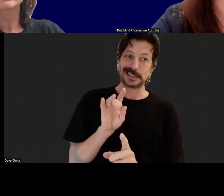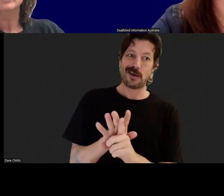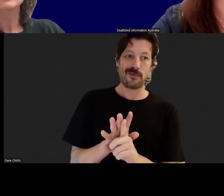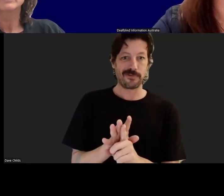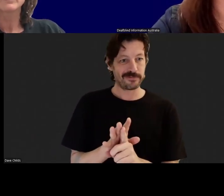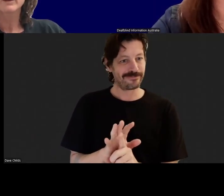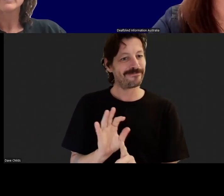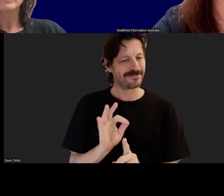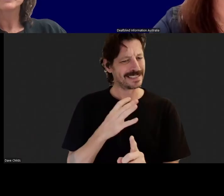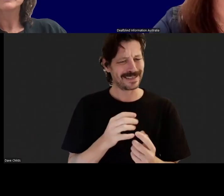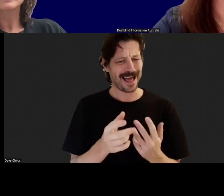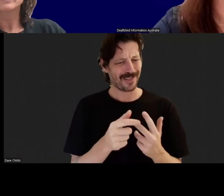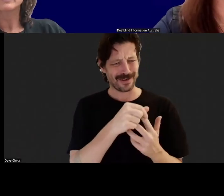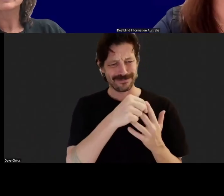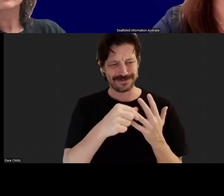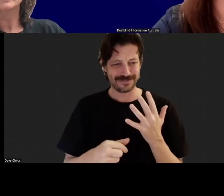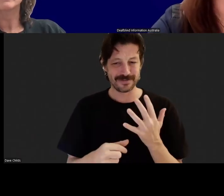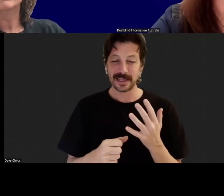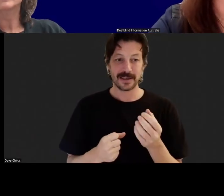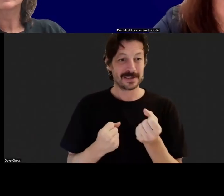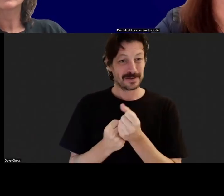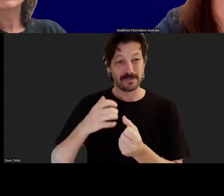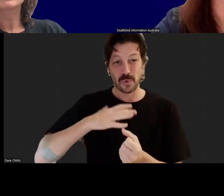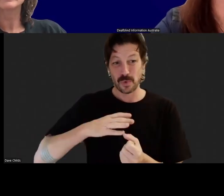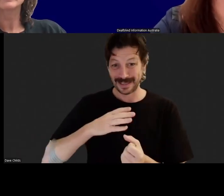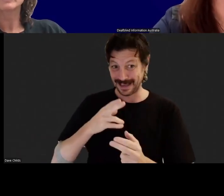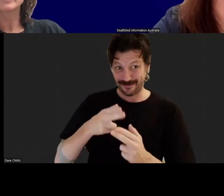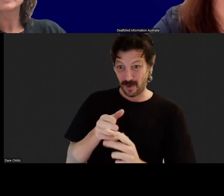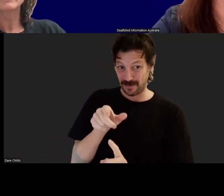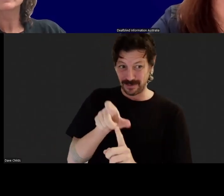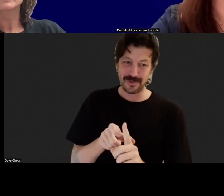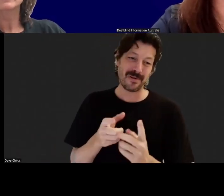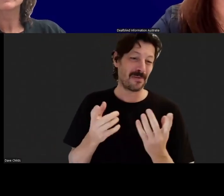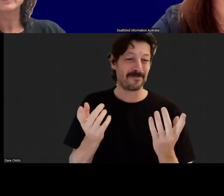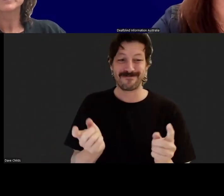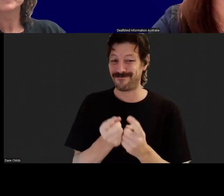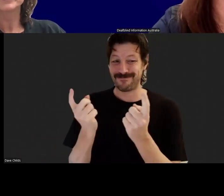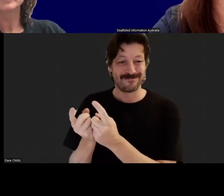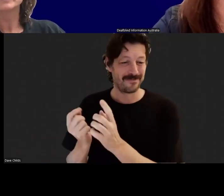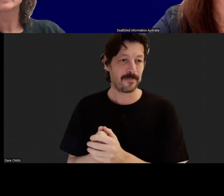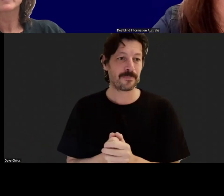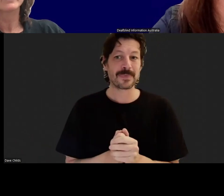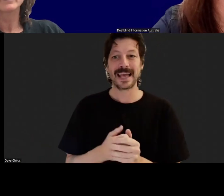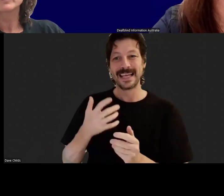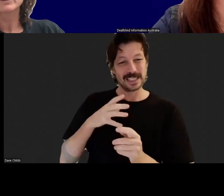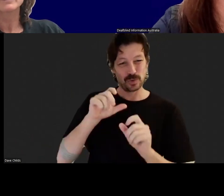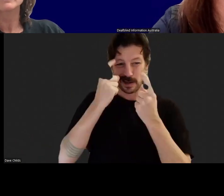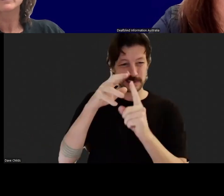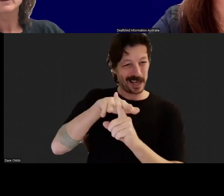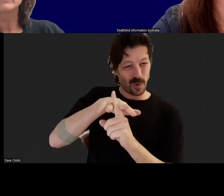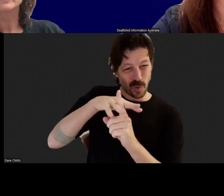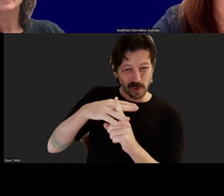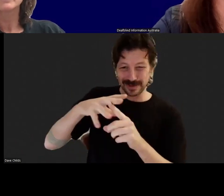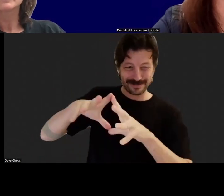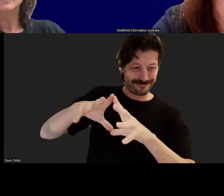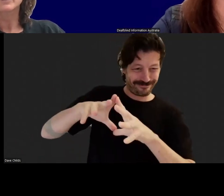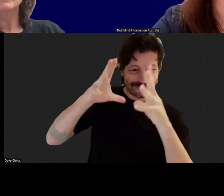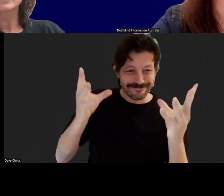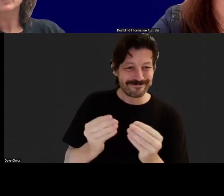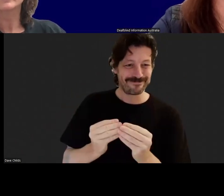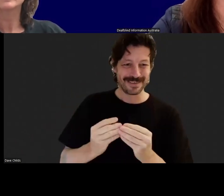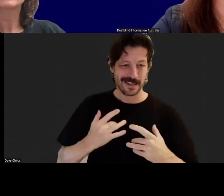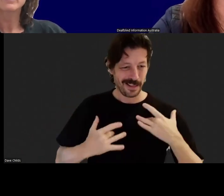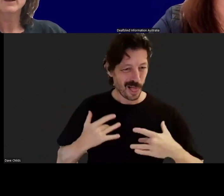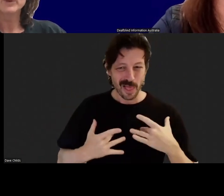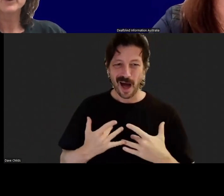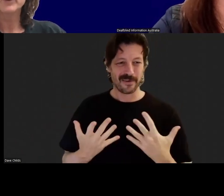a person because, again, there's a lot of context to be understood in any person's life, so I would